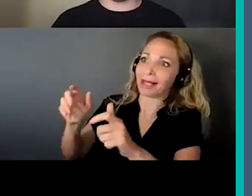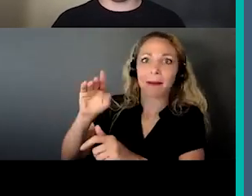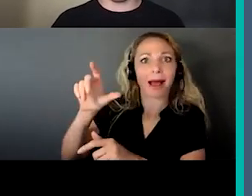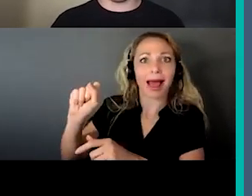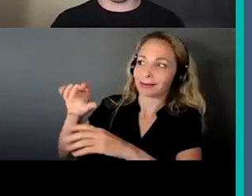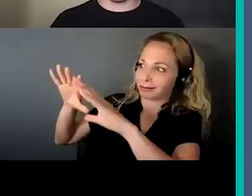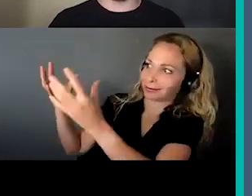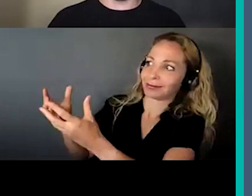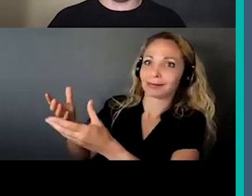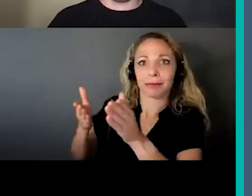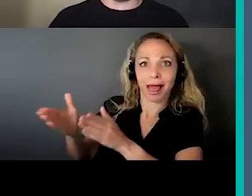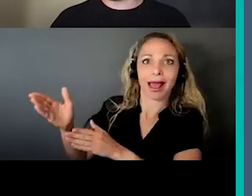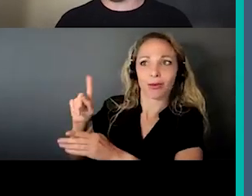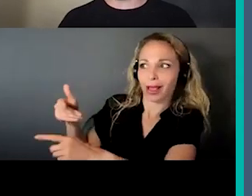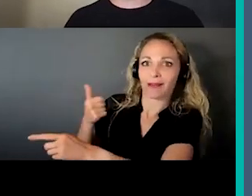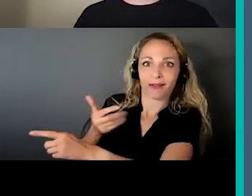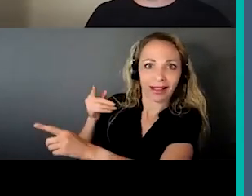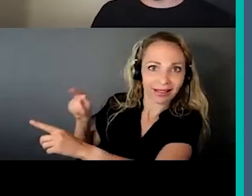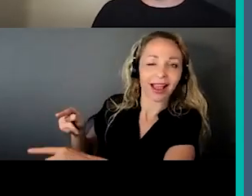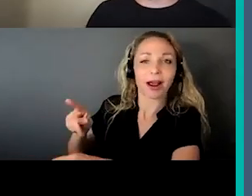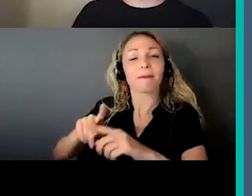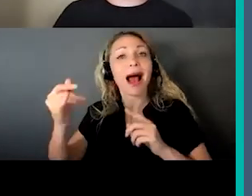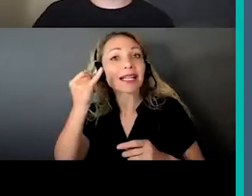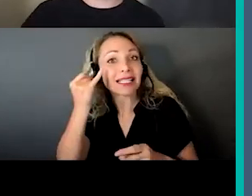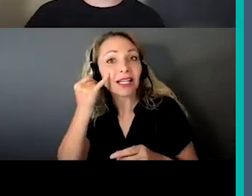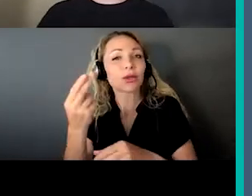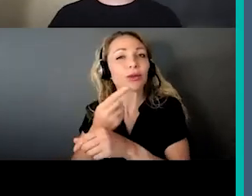IDEALLY USING COMMA SEPARATED LISTS AS VALUES IS OUR